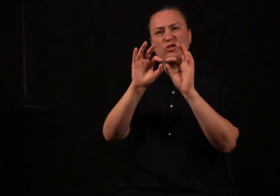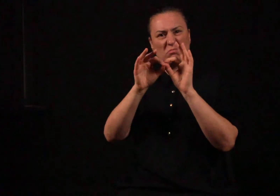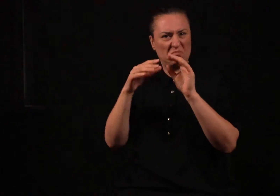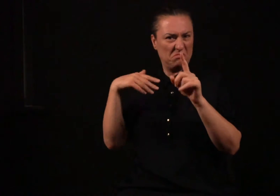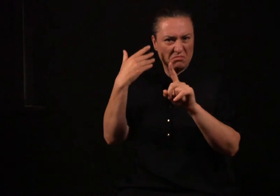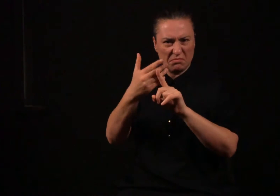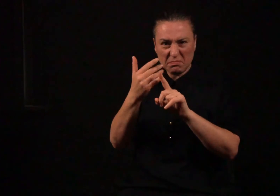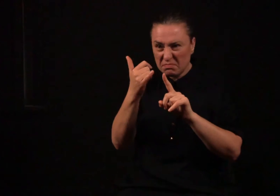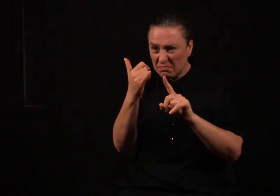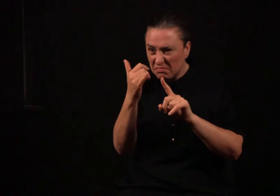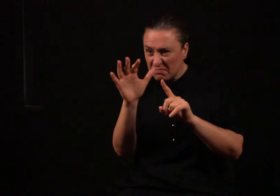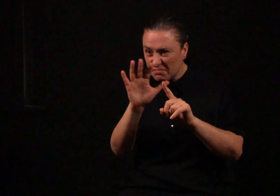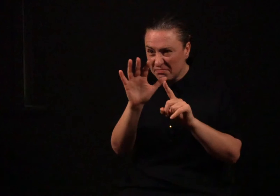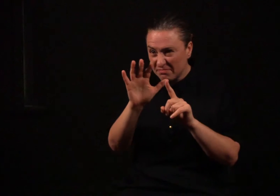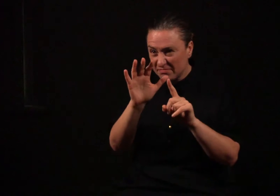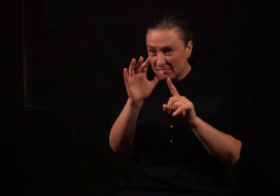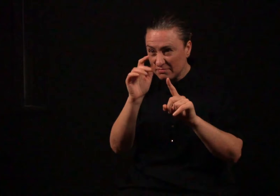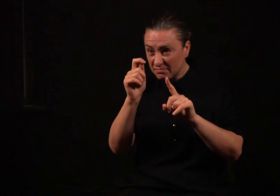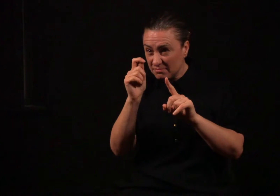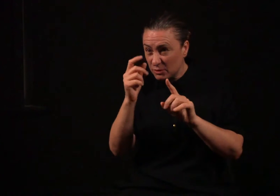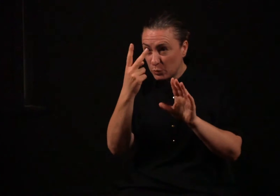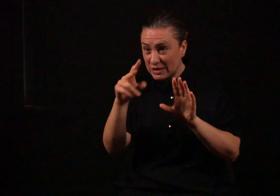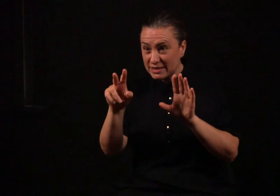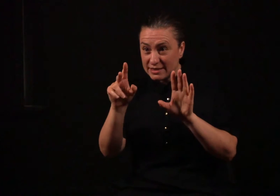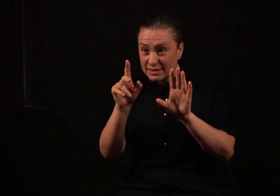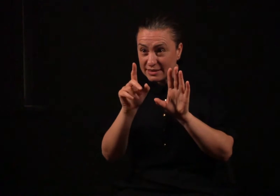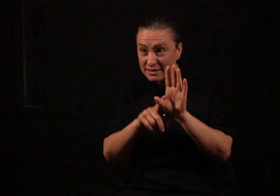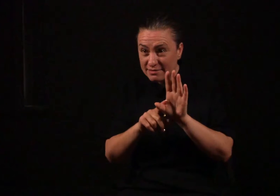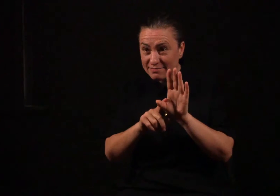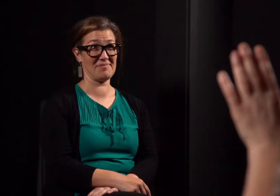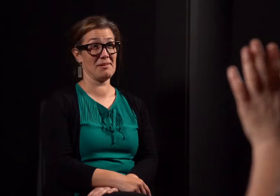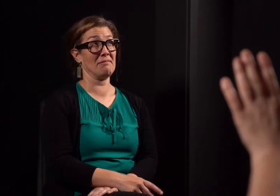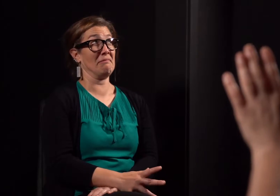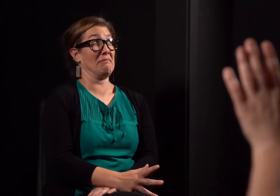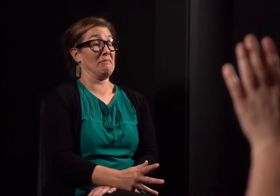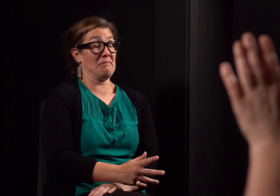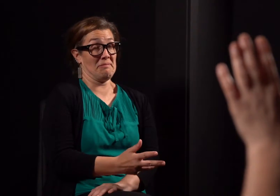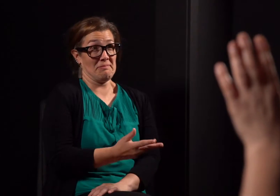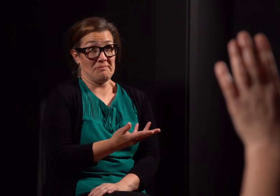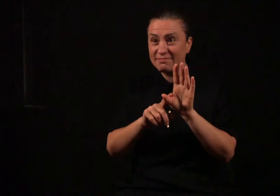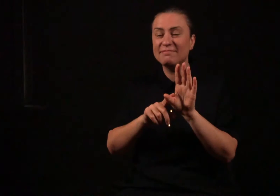She's been interpreting for about 20 years now? Uh, maybe.